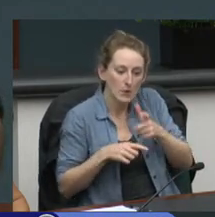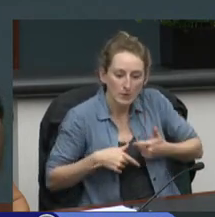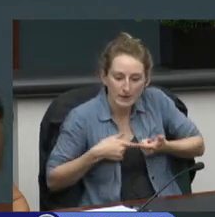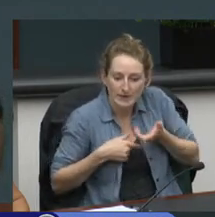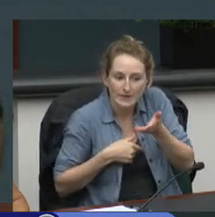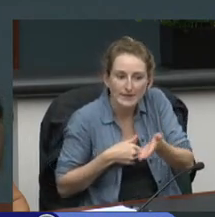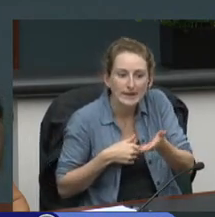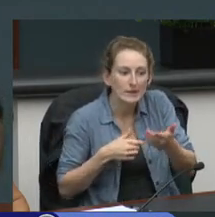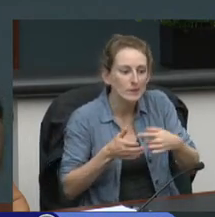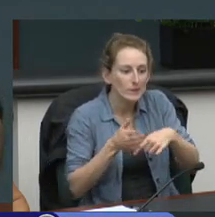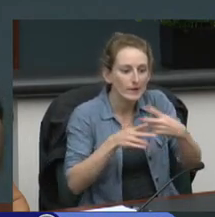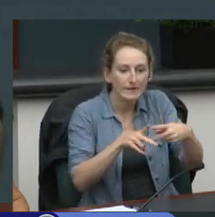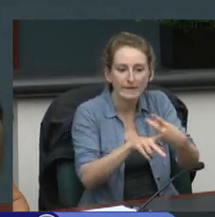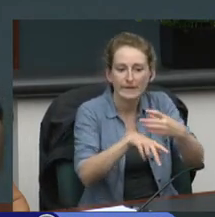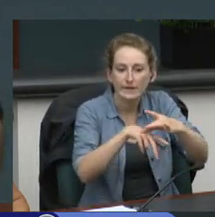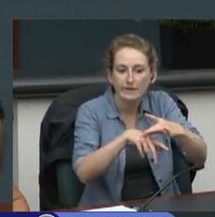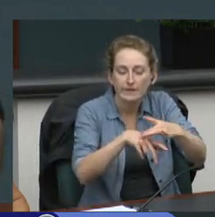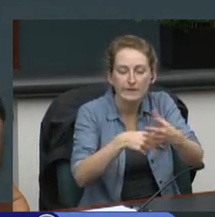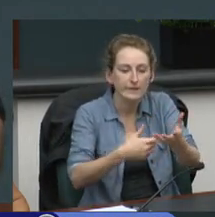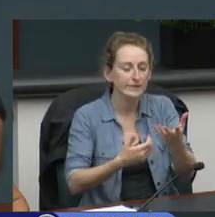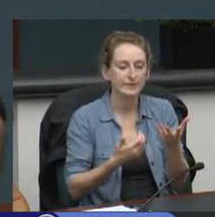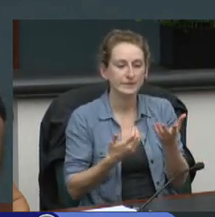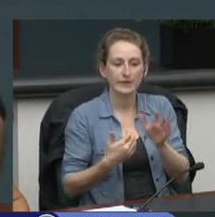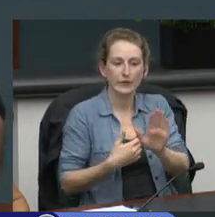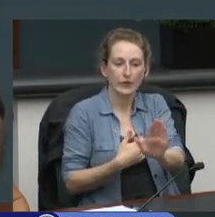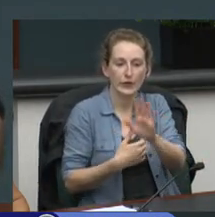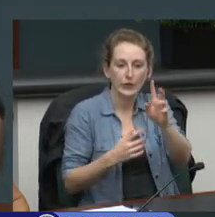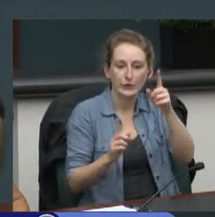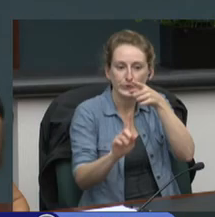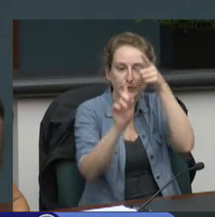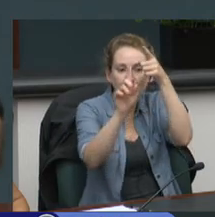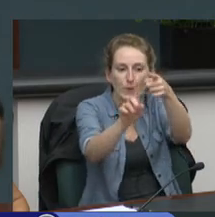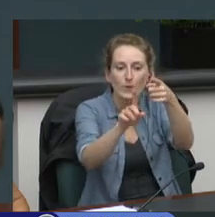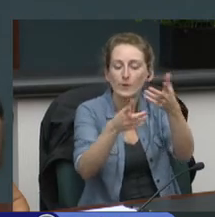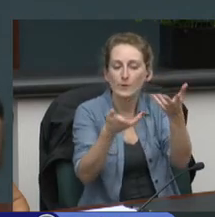collective aspirations we will never treasure our cities and towns just